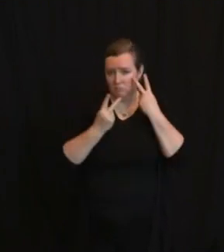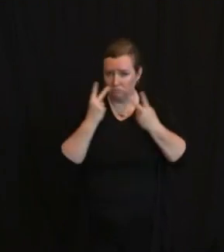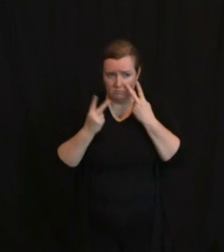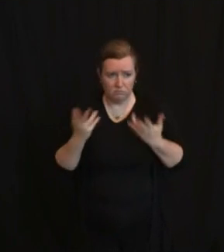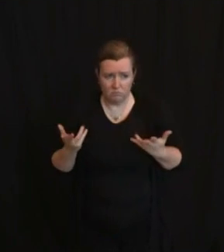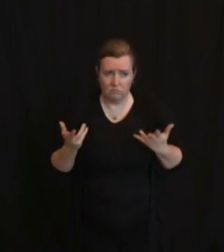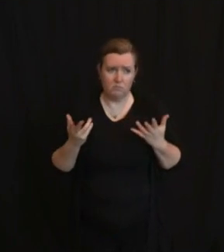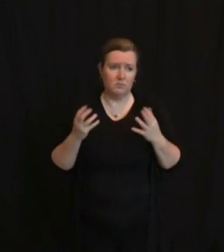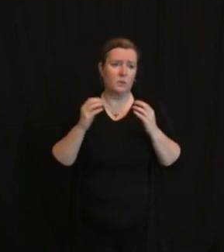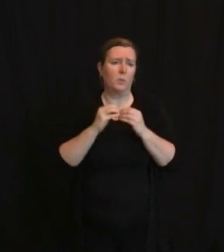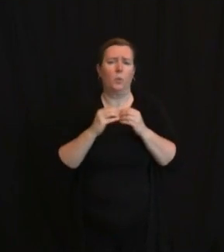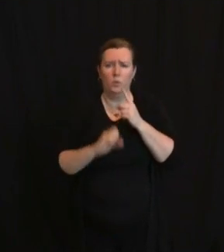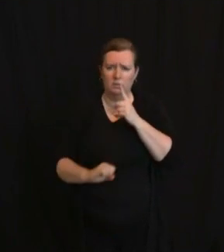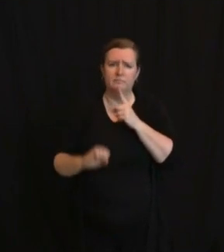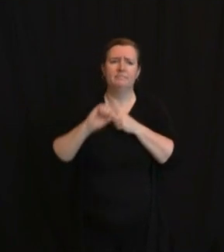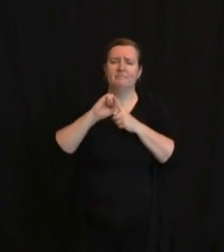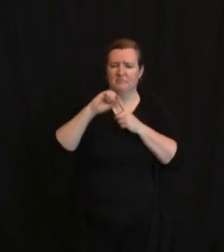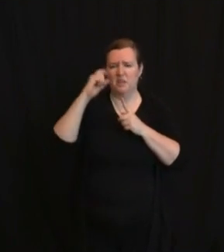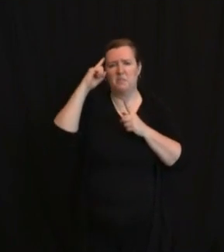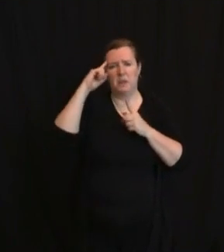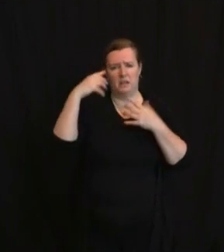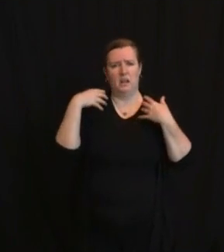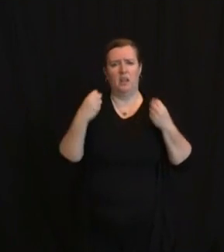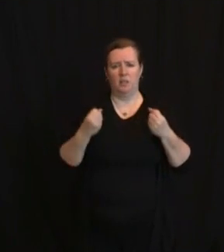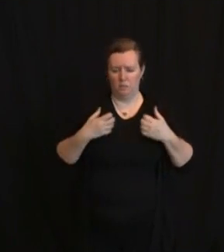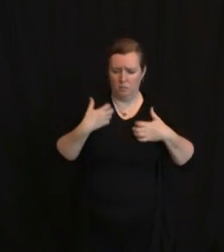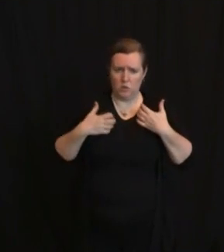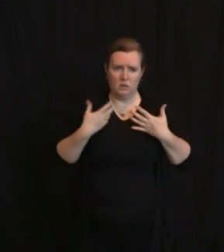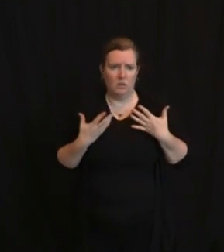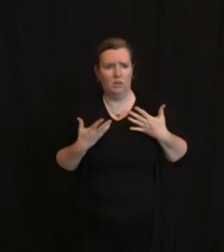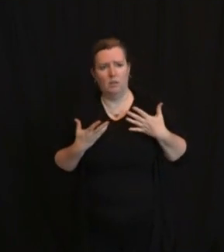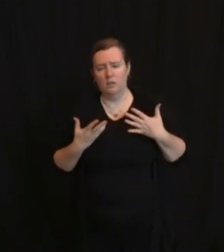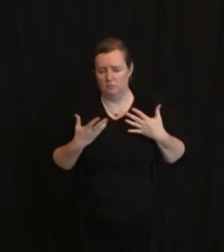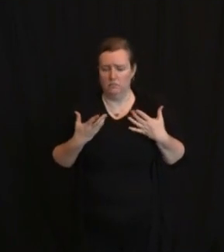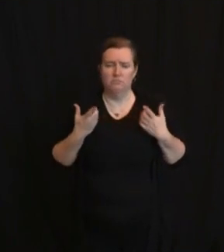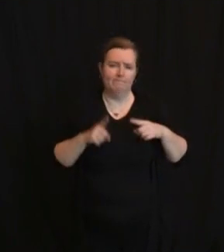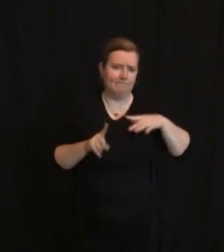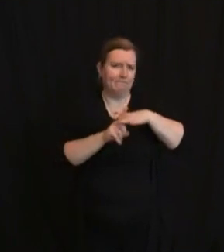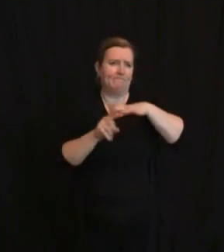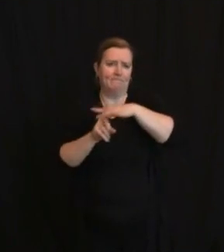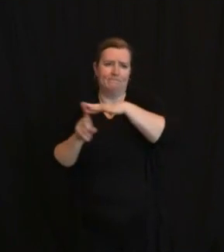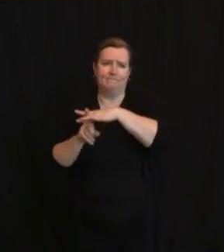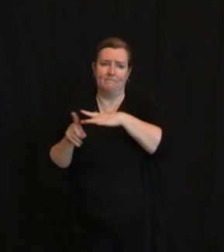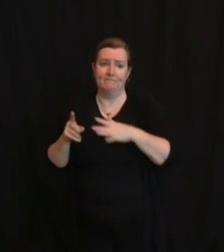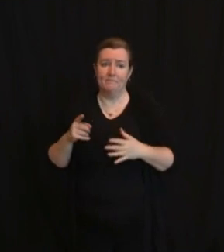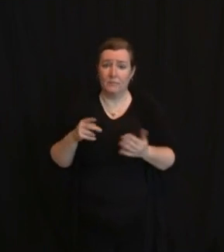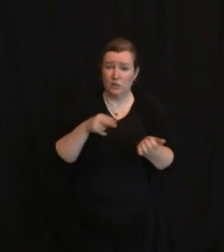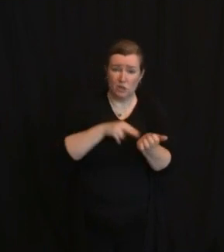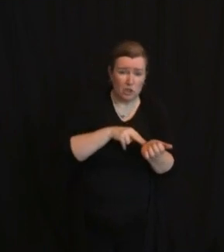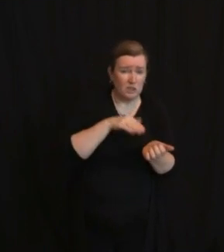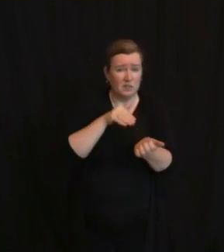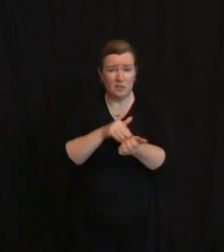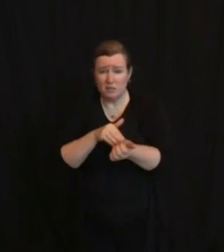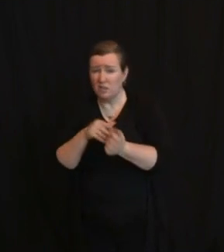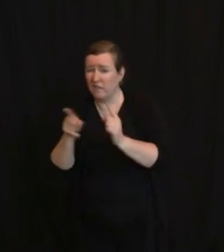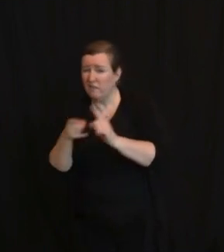RESPONDERS ON THE FRONT LINES EXPERIENCE UNBELIEVABLE TRAUMAS EVERYDAY. THIS PUTS THEM AT GREATER RISK FOR MENTAL HEALTH AND EMOTIONAL